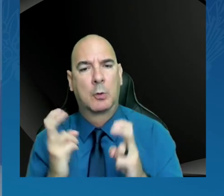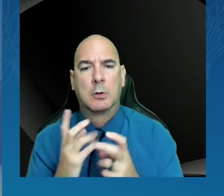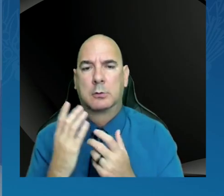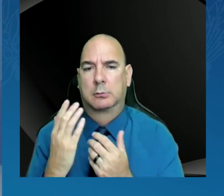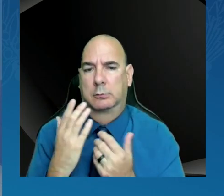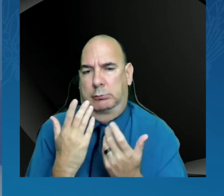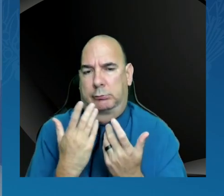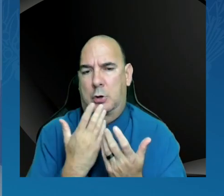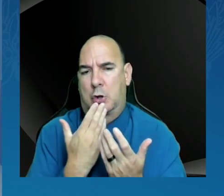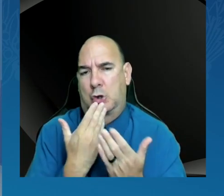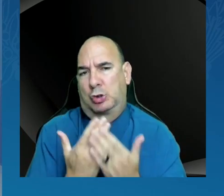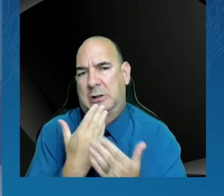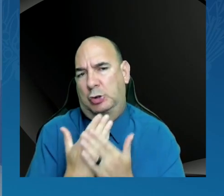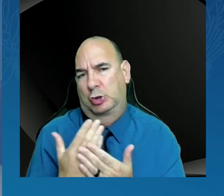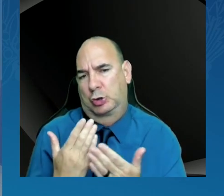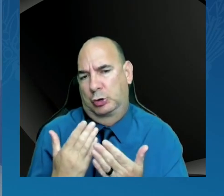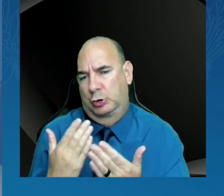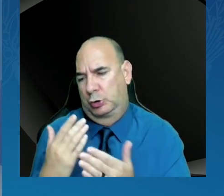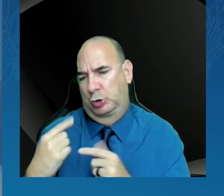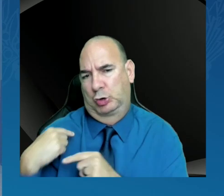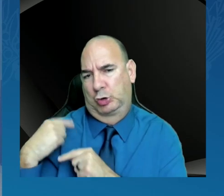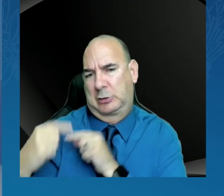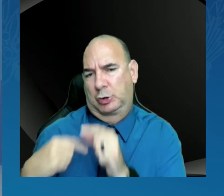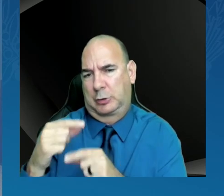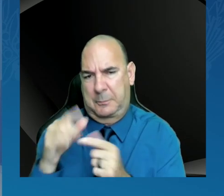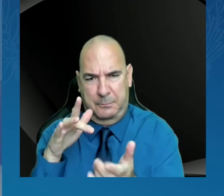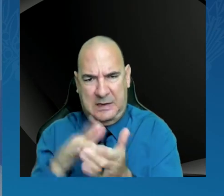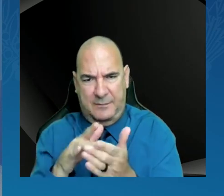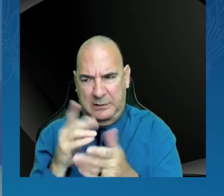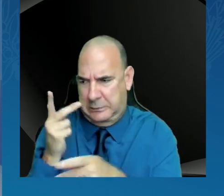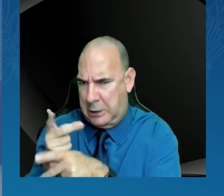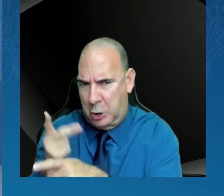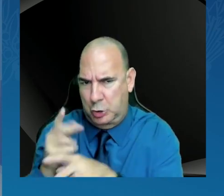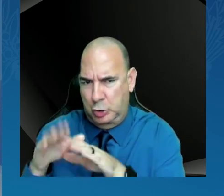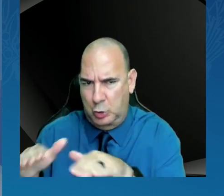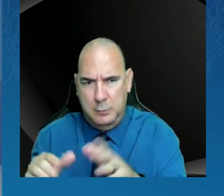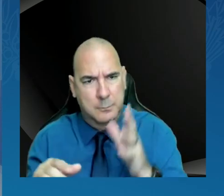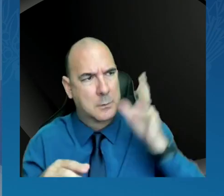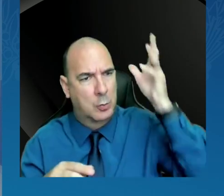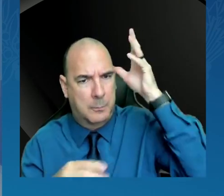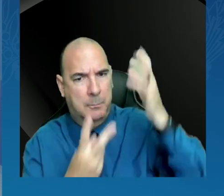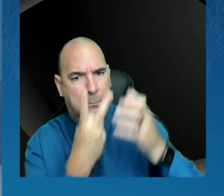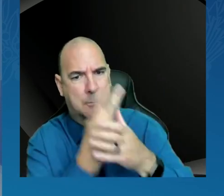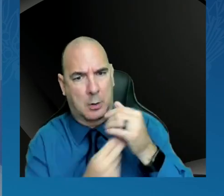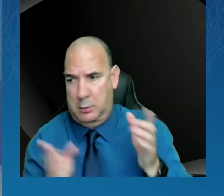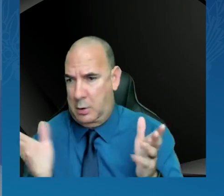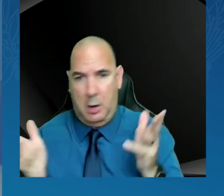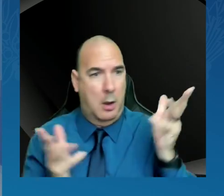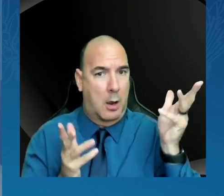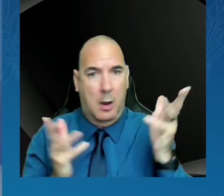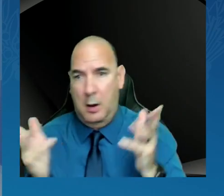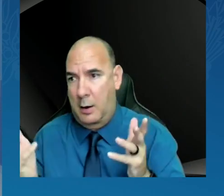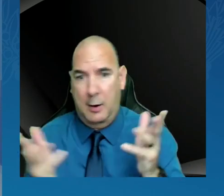taking care of both their children and their parents. And that includes people with mental and physical disabilities